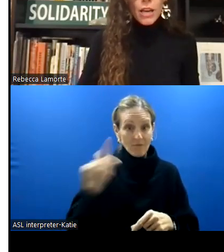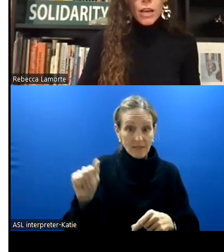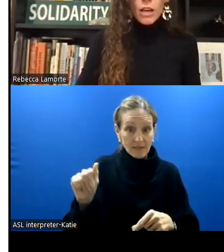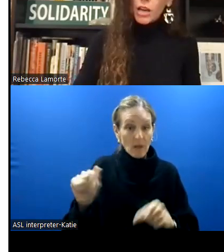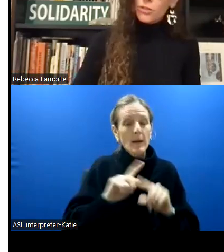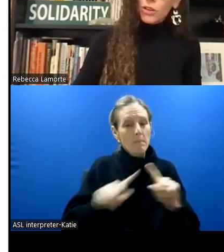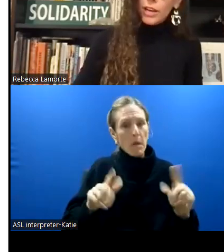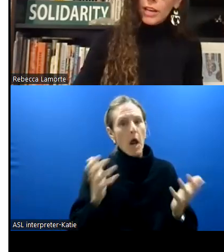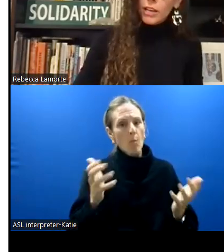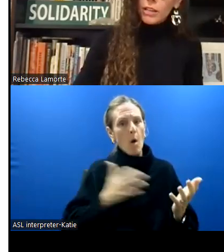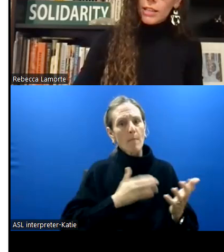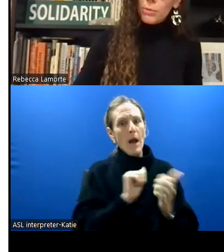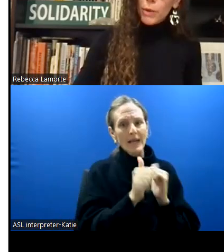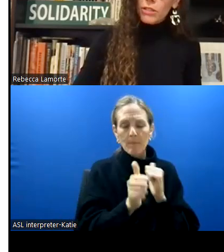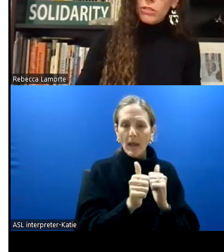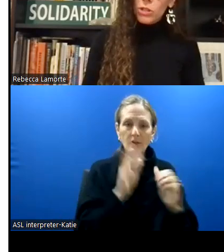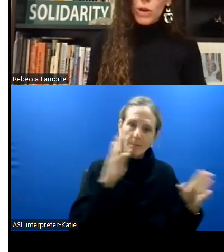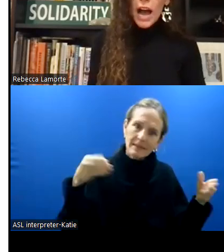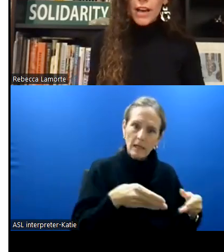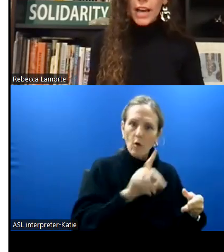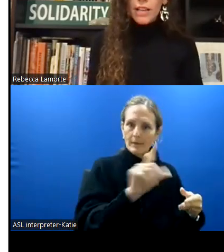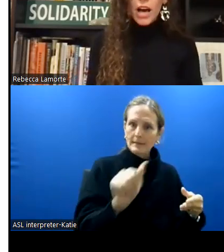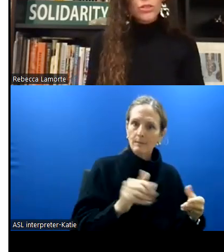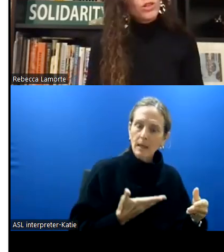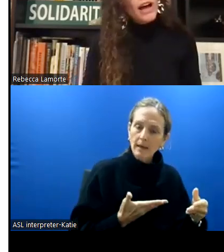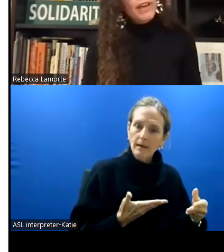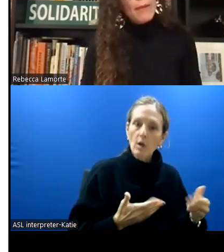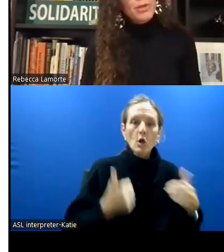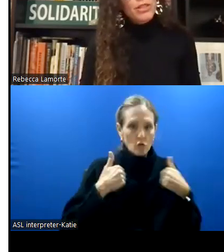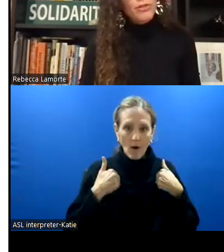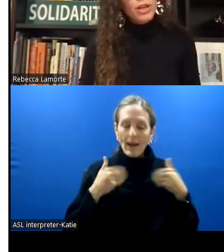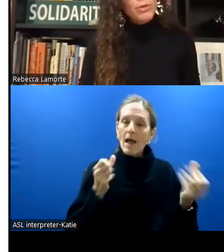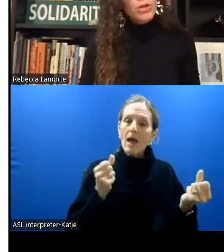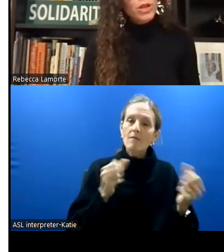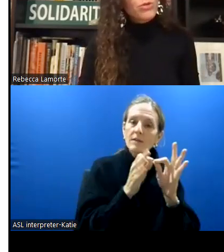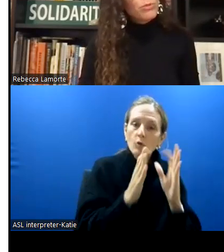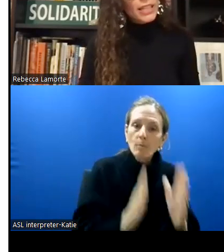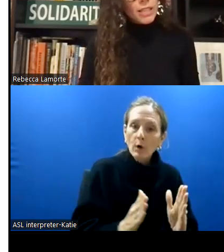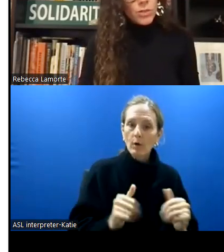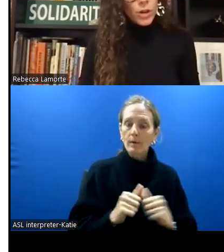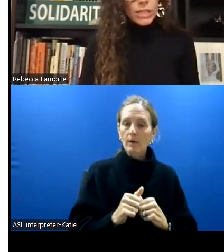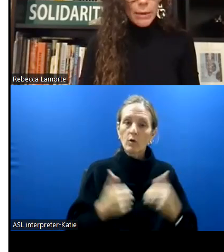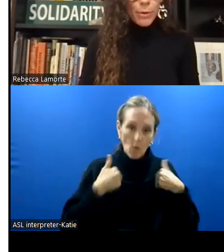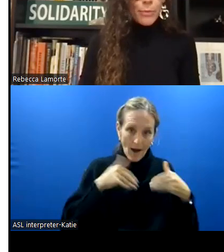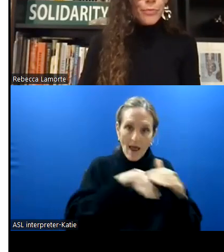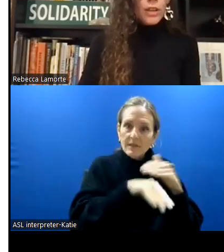is your event in an accessible space? Do you have ASL? Do you have captions, if you're gonna be doing a Zoom like this, for example.